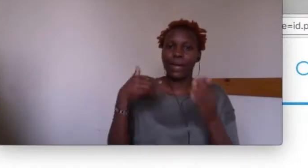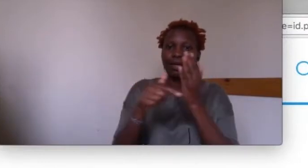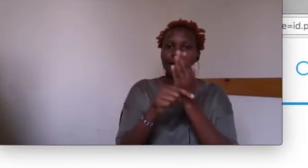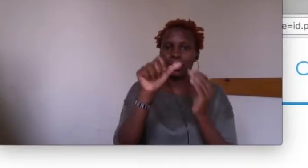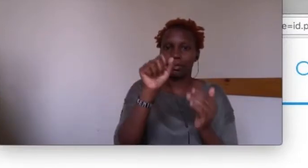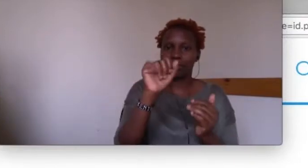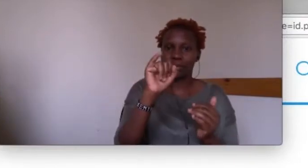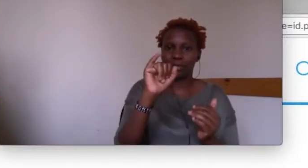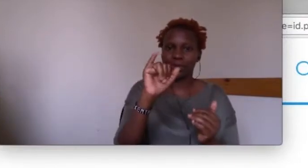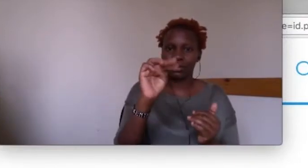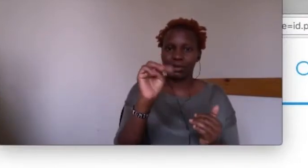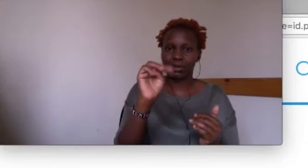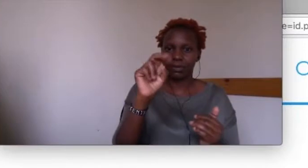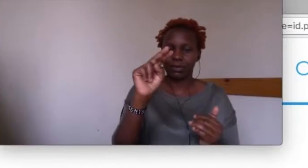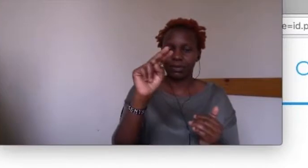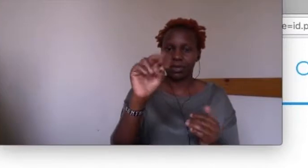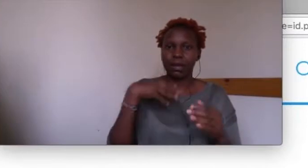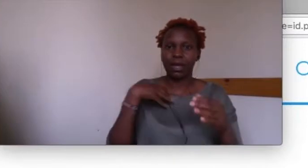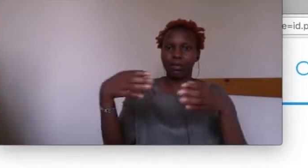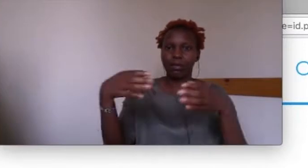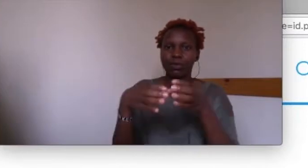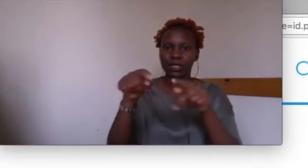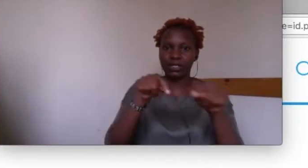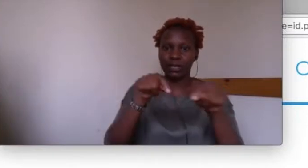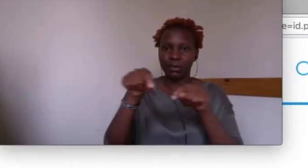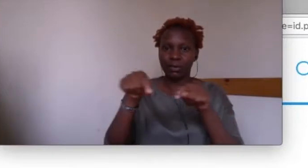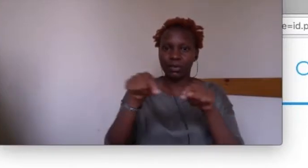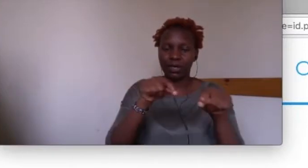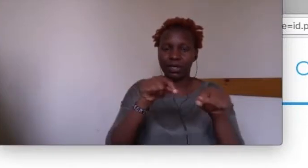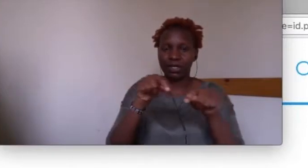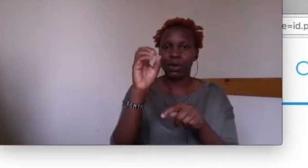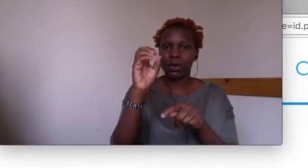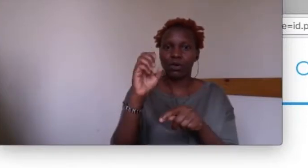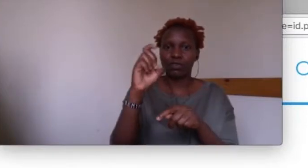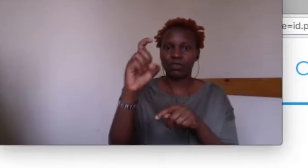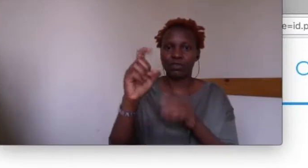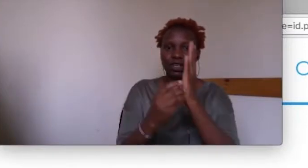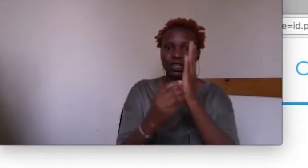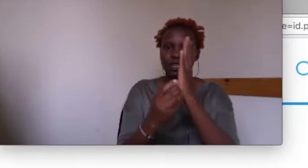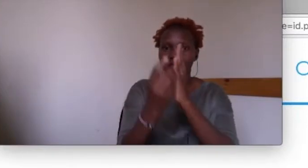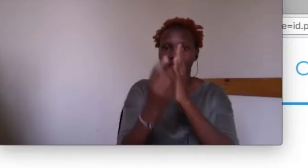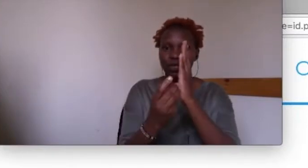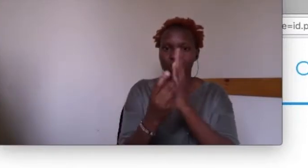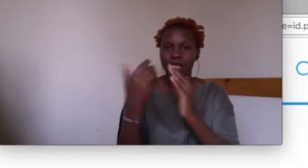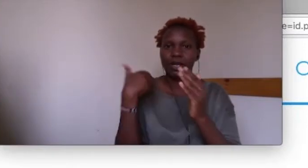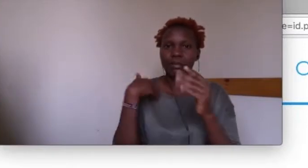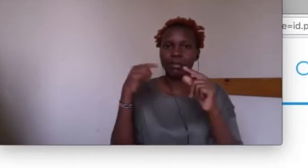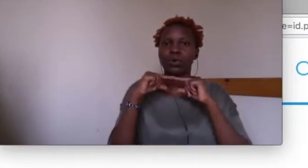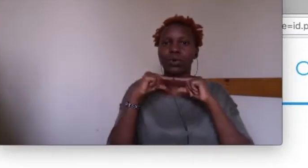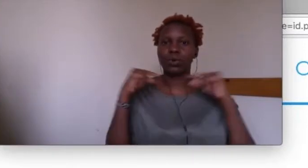I'm community manager at Oxford Dictionaries I'll be hosting the session today